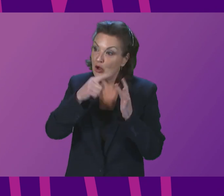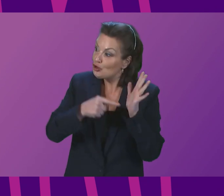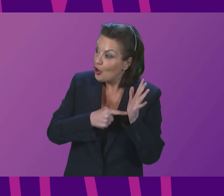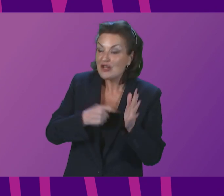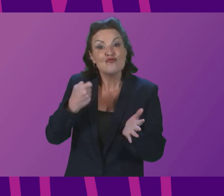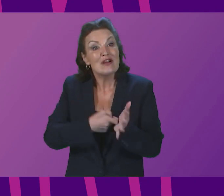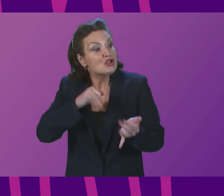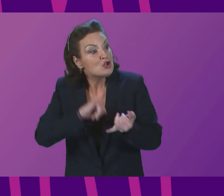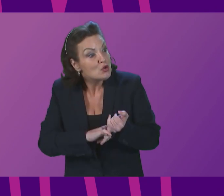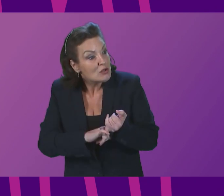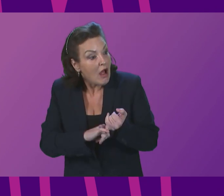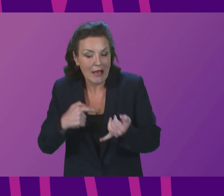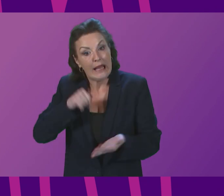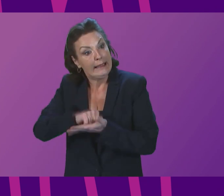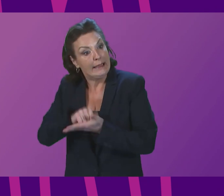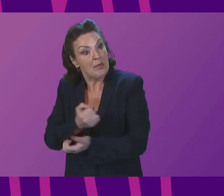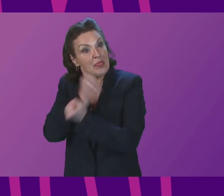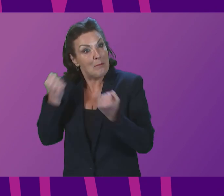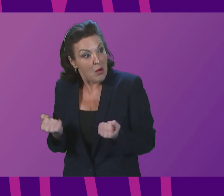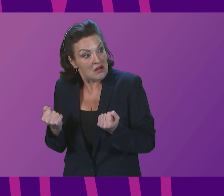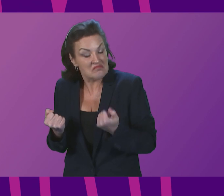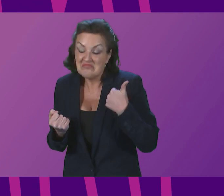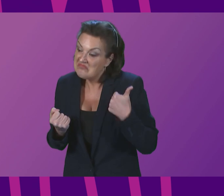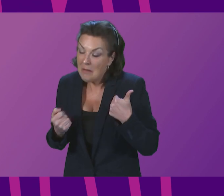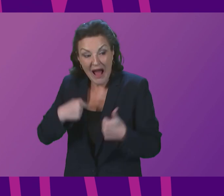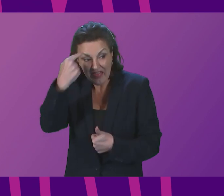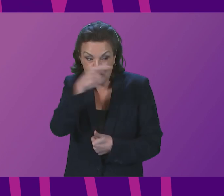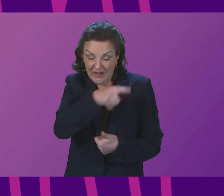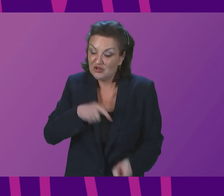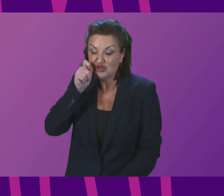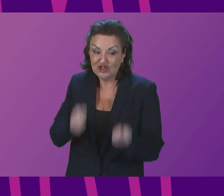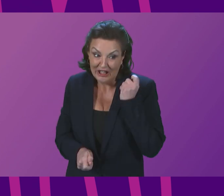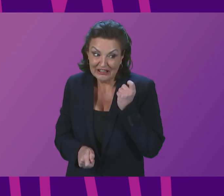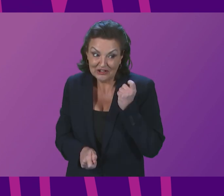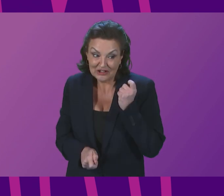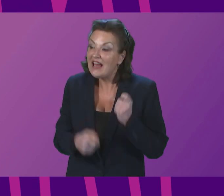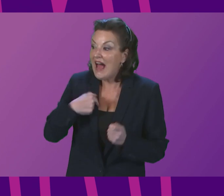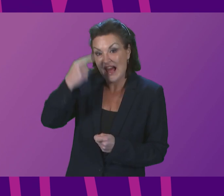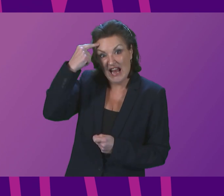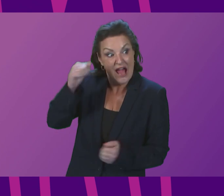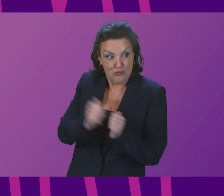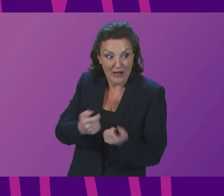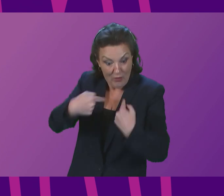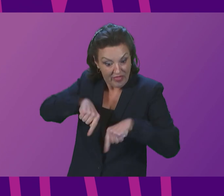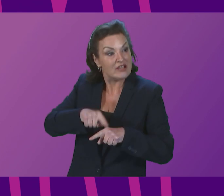Until he changes that position, I do not know whether many people in Scotland will take him seriously.